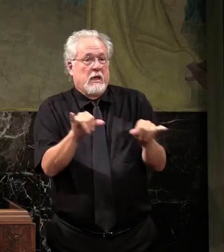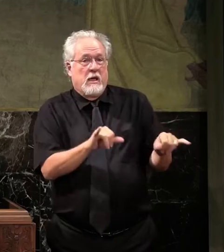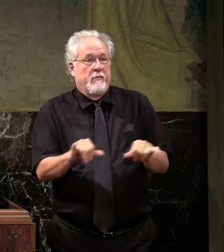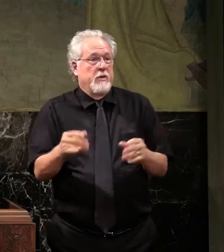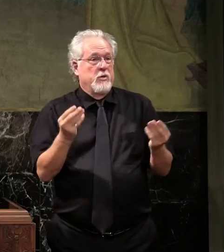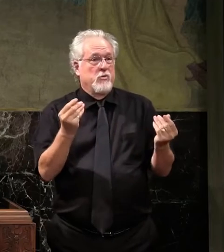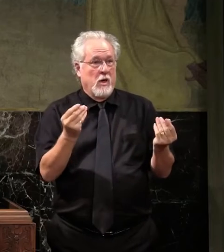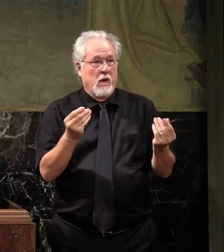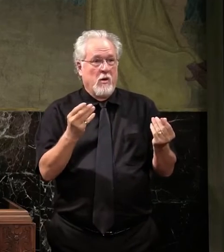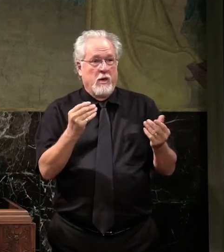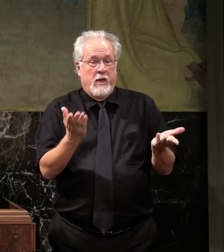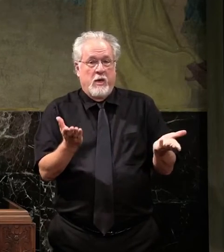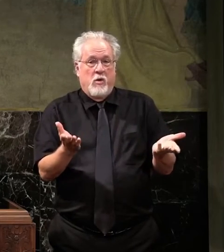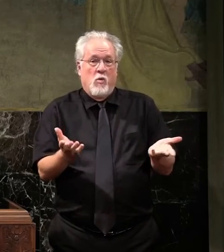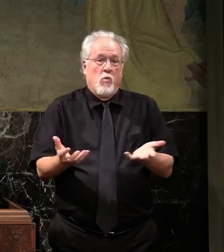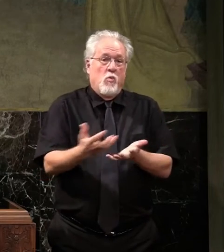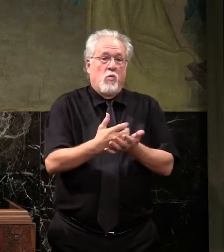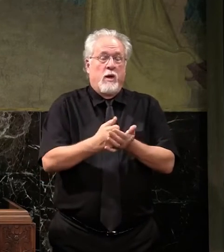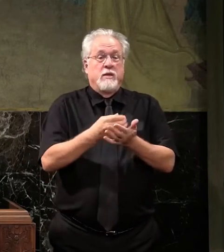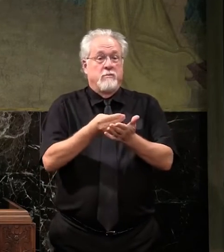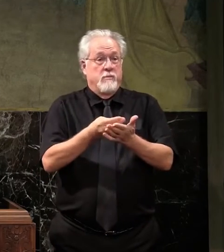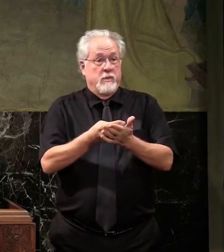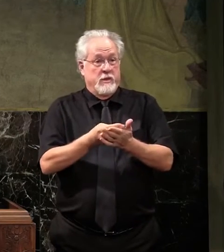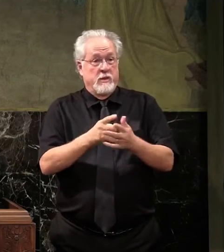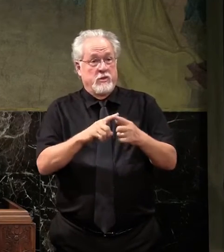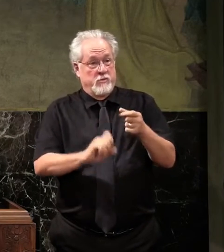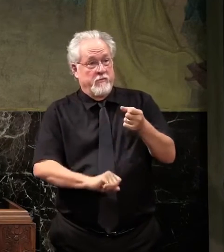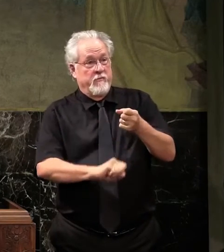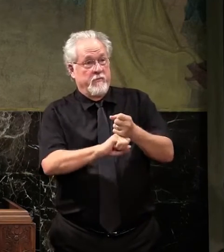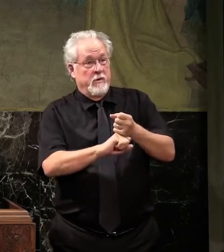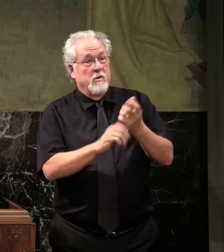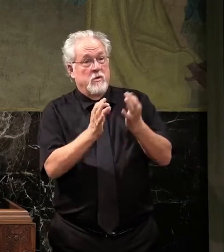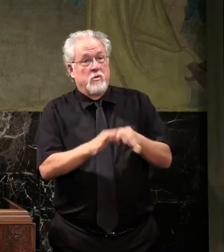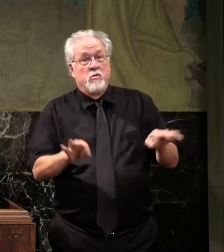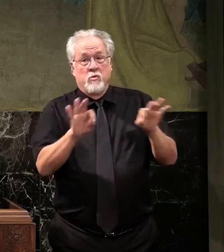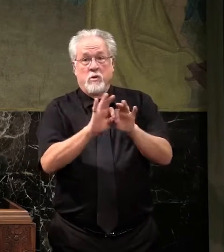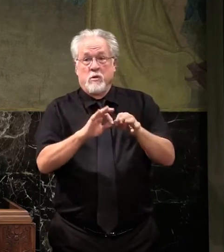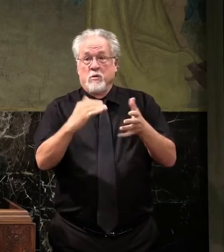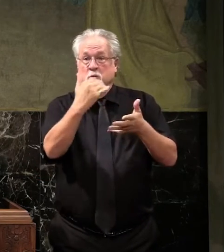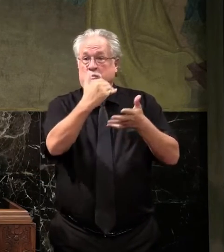to raise the revenue necessary to fund critically important priorities and I